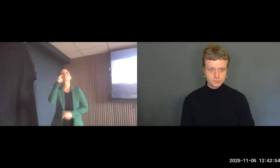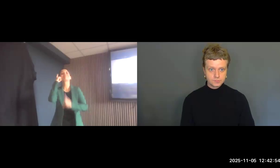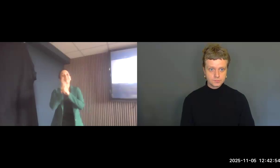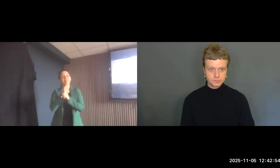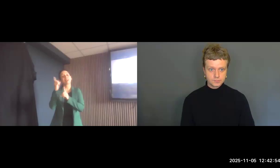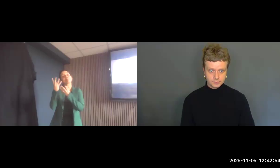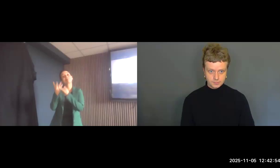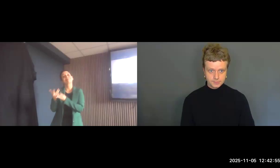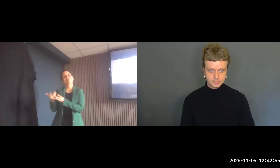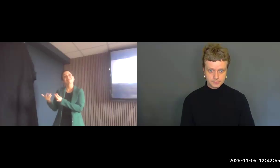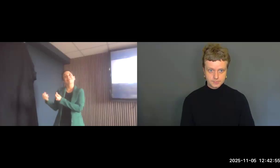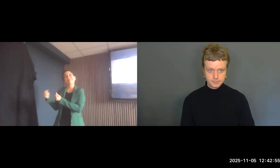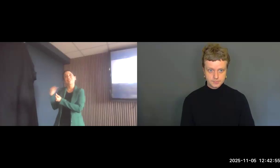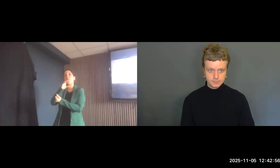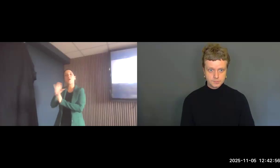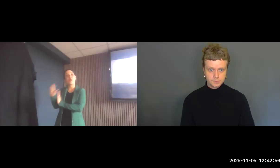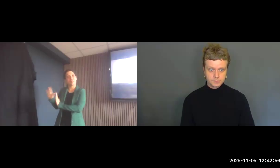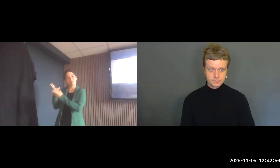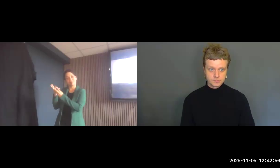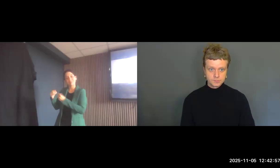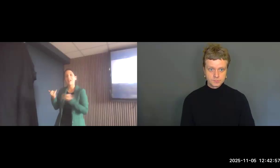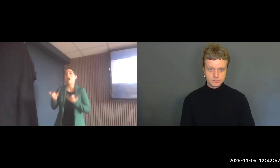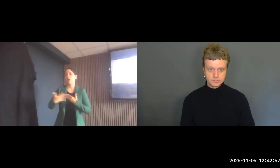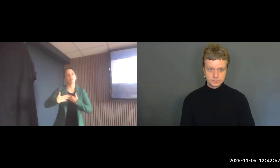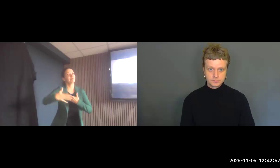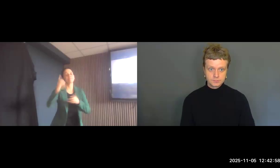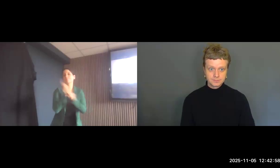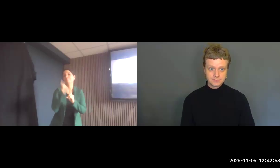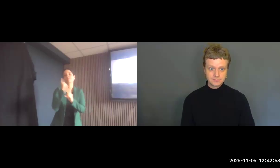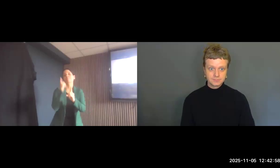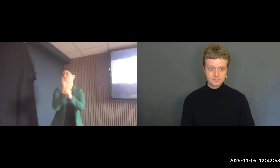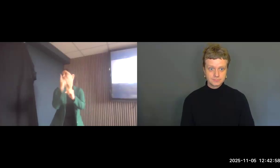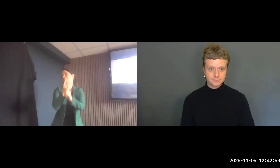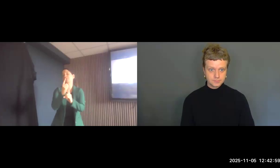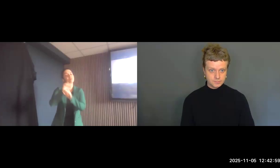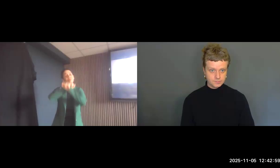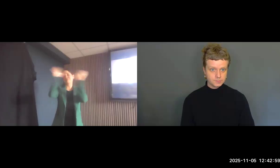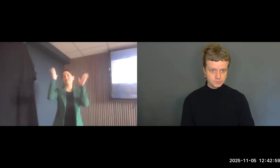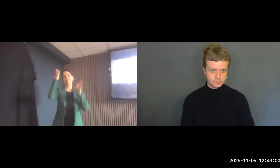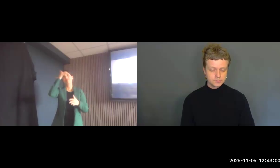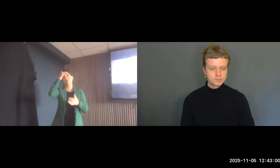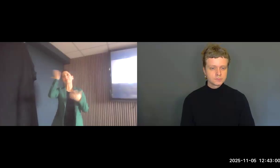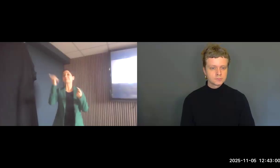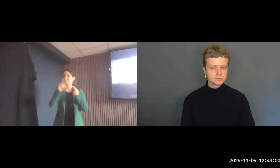And we do actually see in older populations them using both signs in a compound, but we don't see that in younger generations at all.